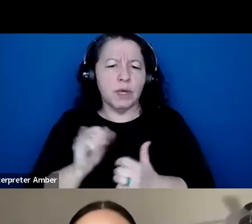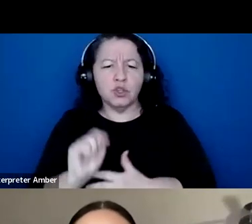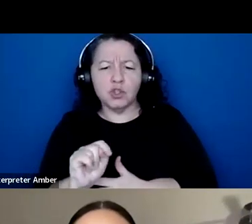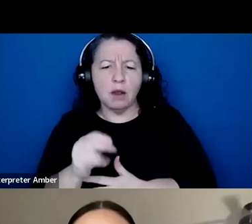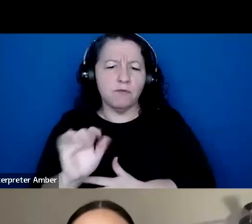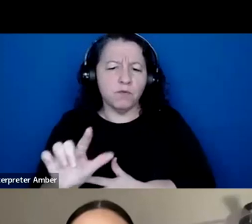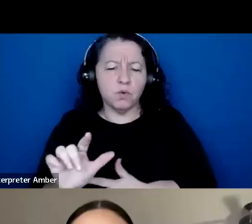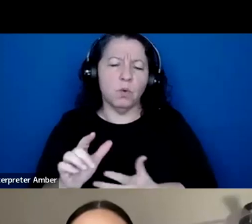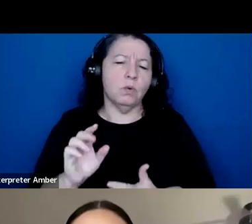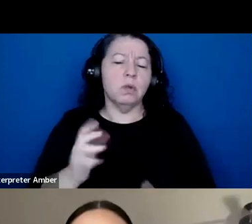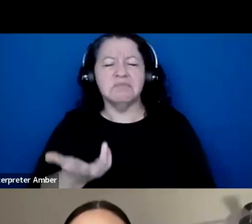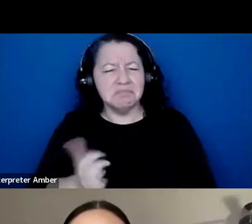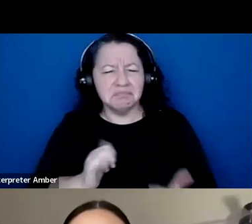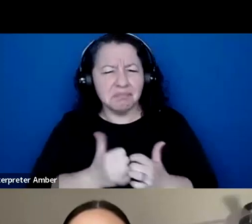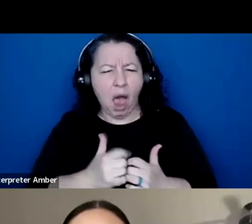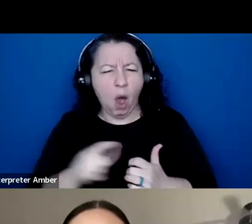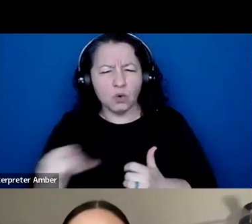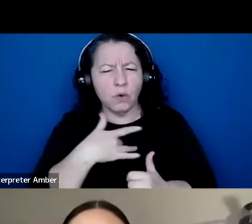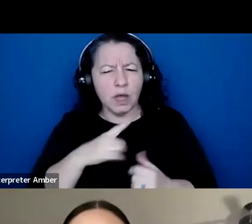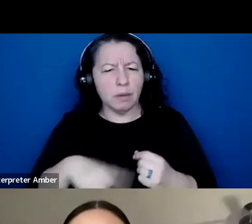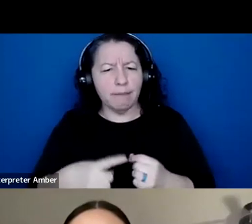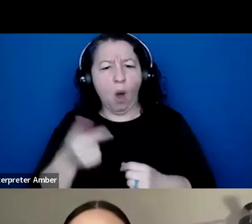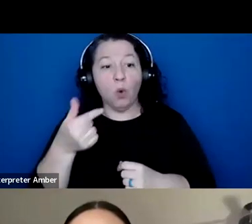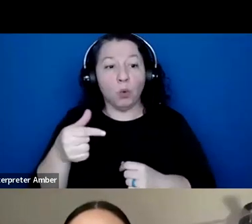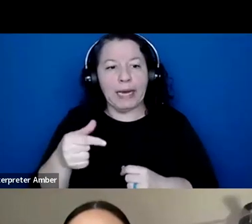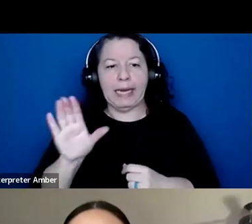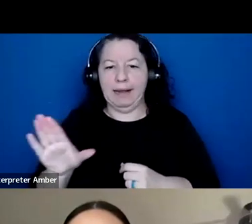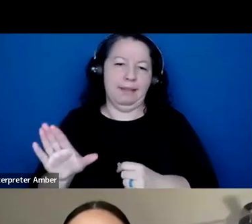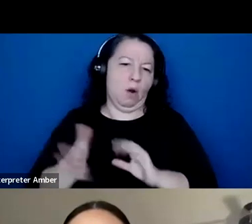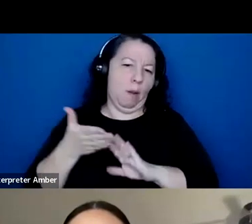military operations, how large a role that should play and why essentially